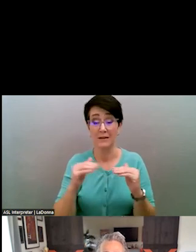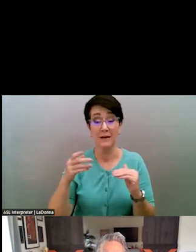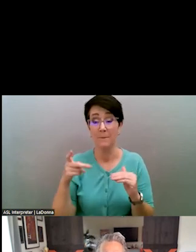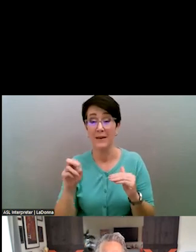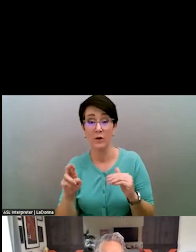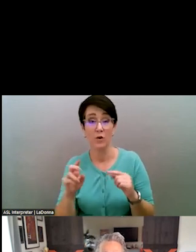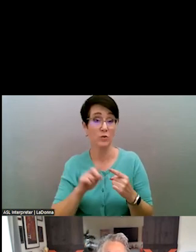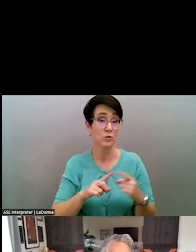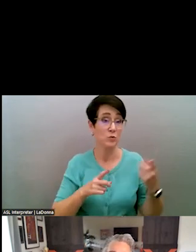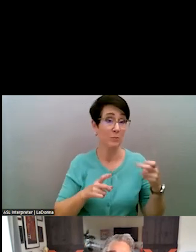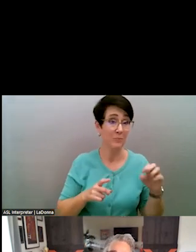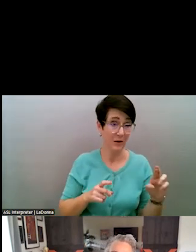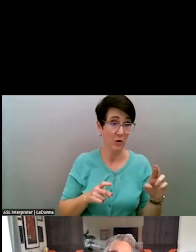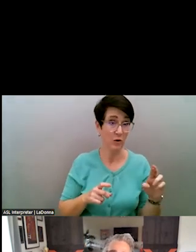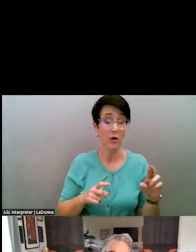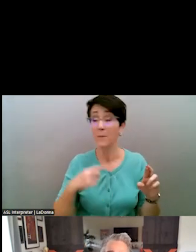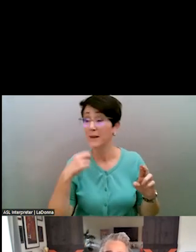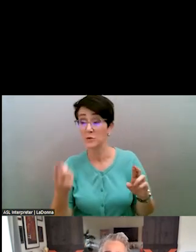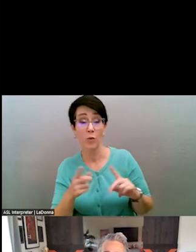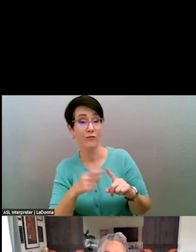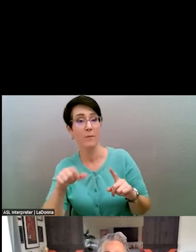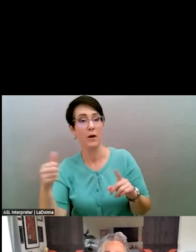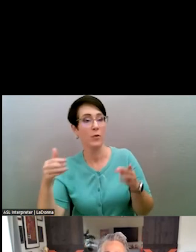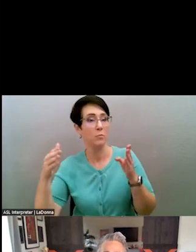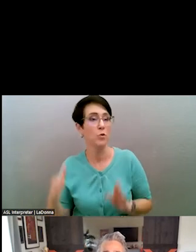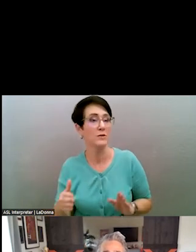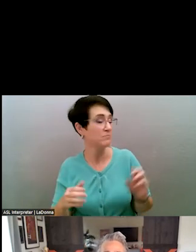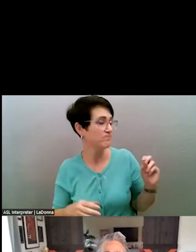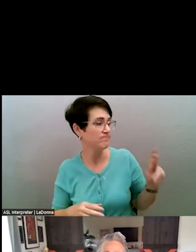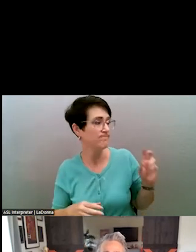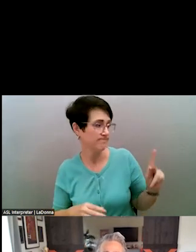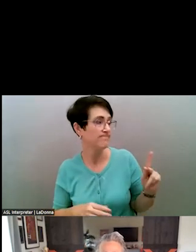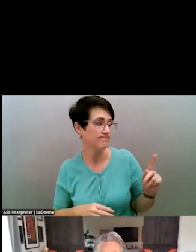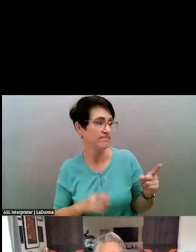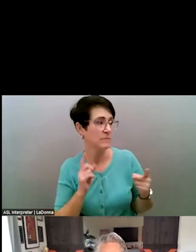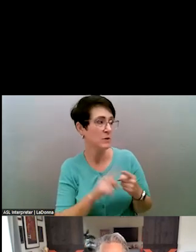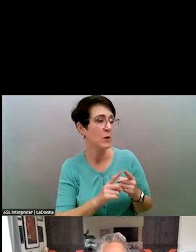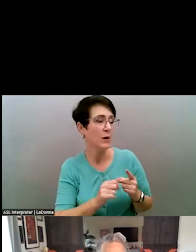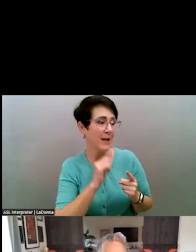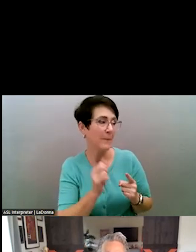YOU KNOW, TOLD AND INFORMED BY THEIR PEERS THAT, YOU KNOW IT IS OKAY TO, TO, TO NOT BE OKAY. OKAY,